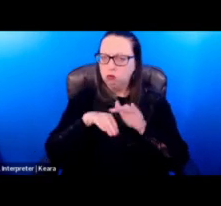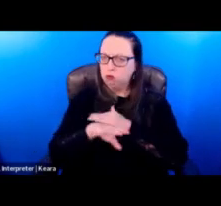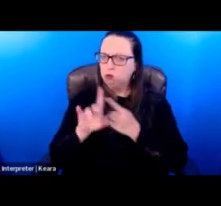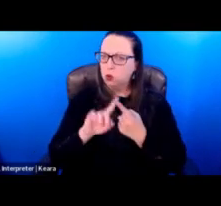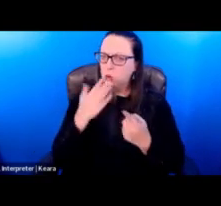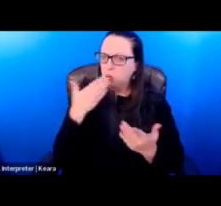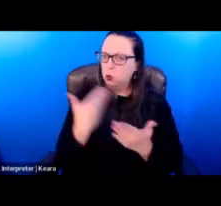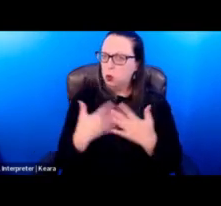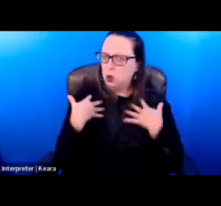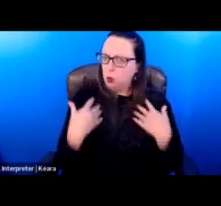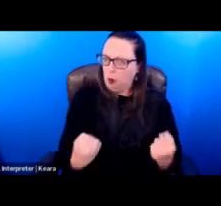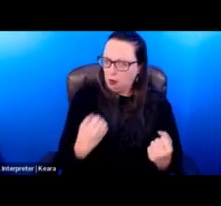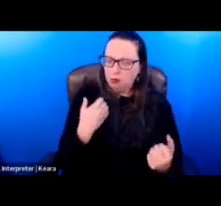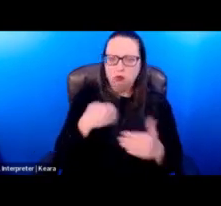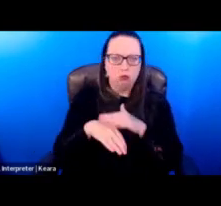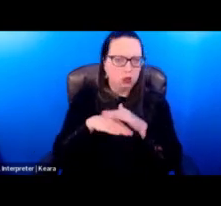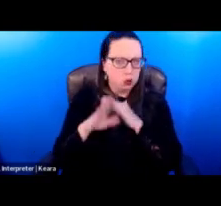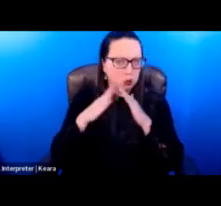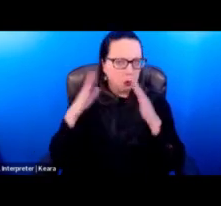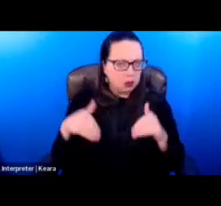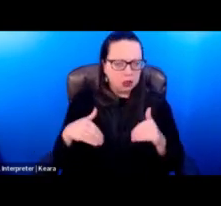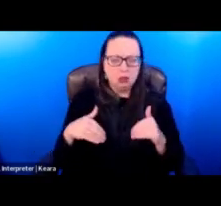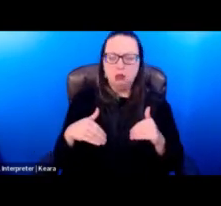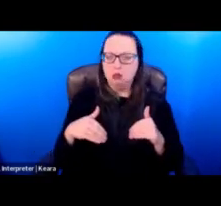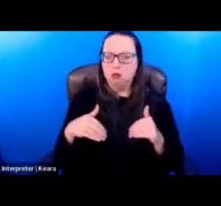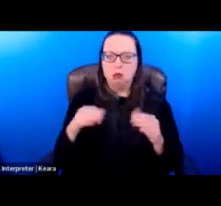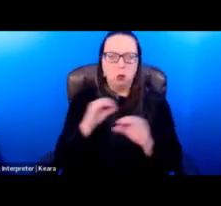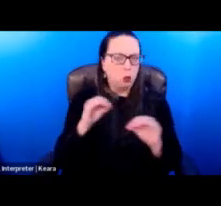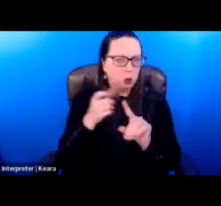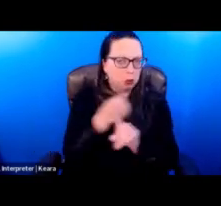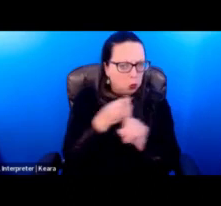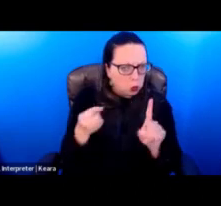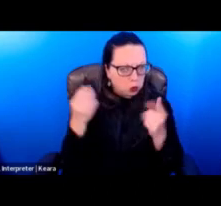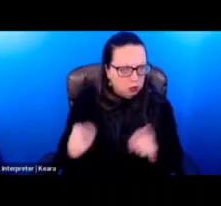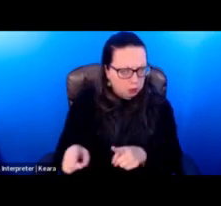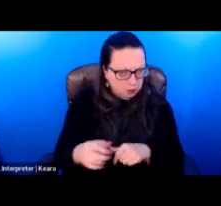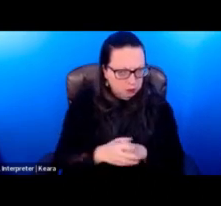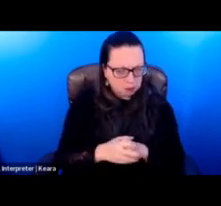should have access to housing and be free from abuse those kinds of things. Title Two